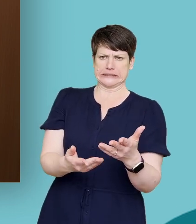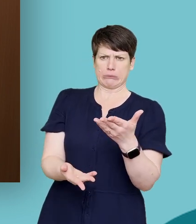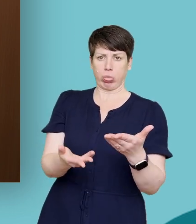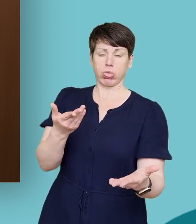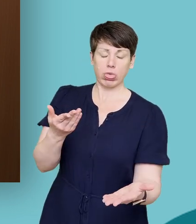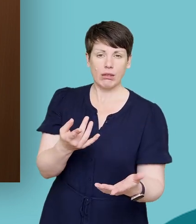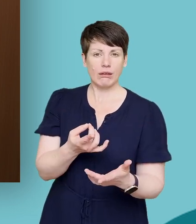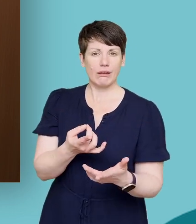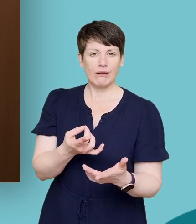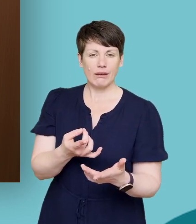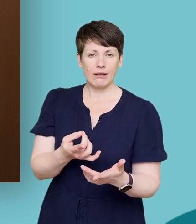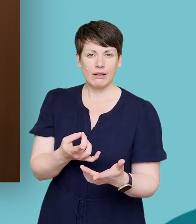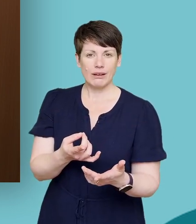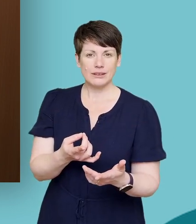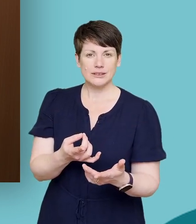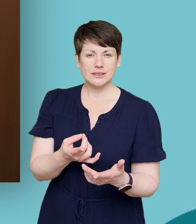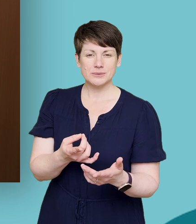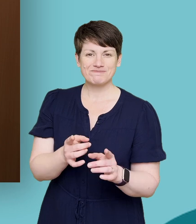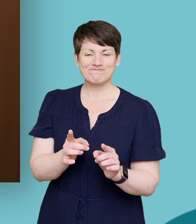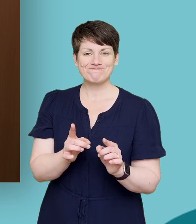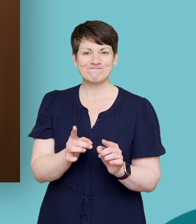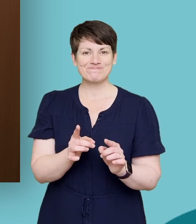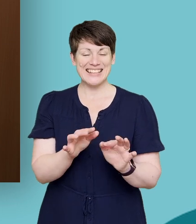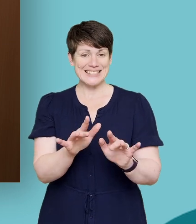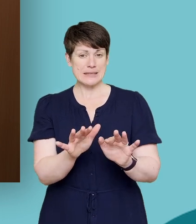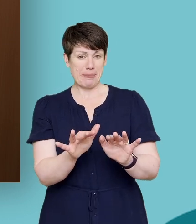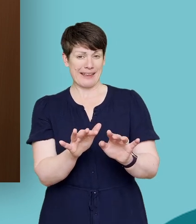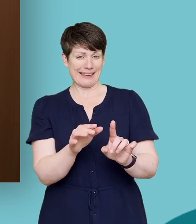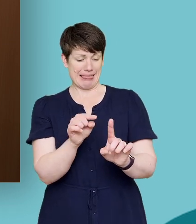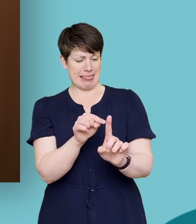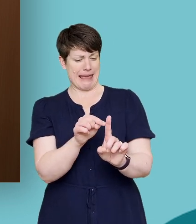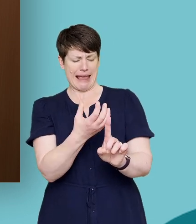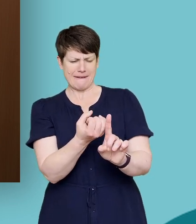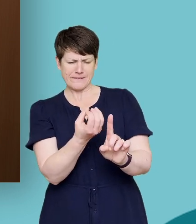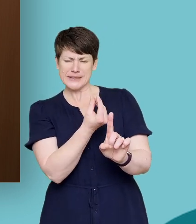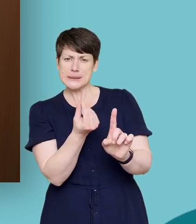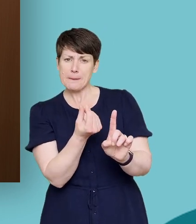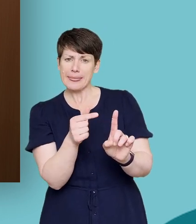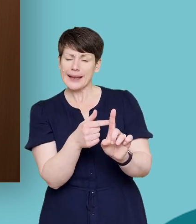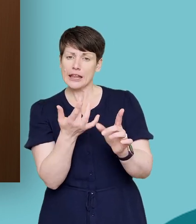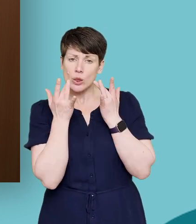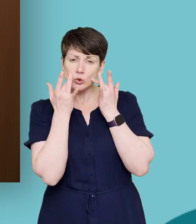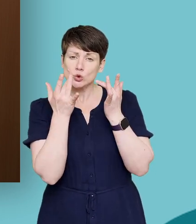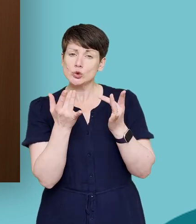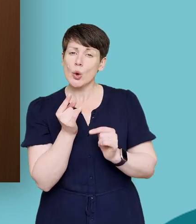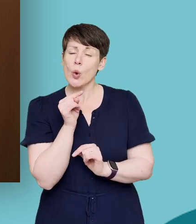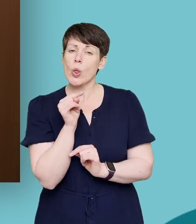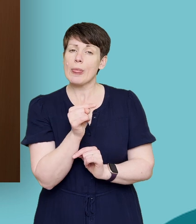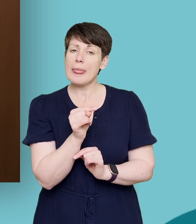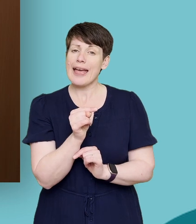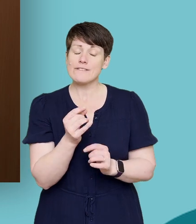very often there is something in them that shows that they are not giving up,